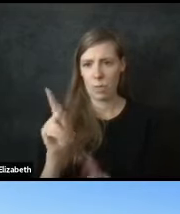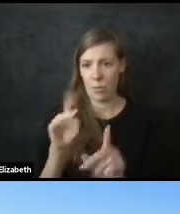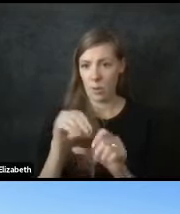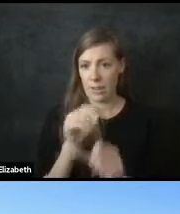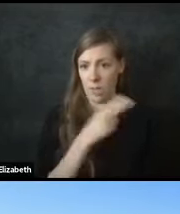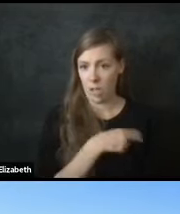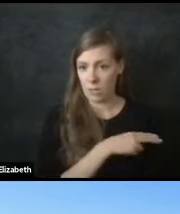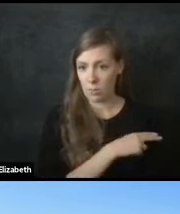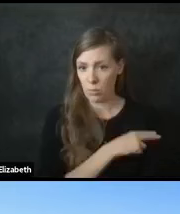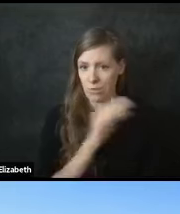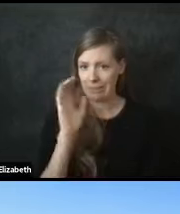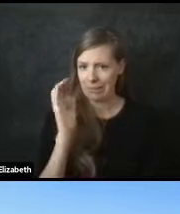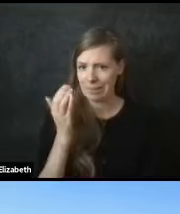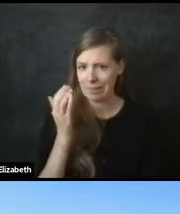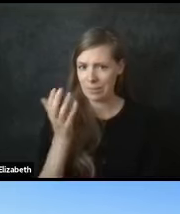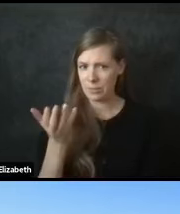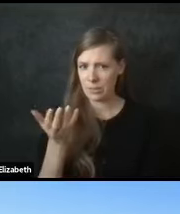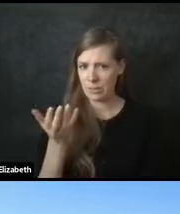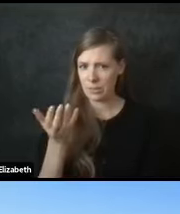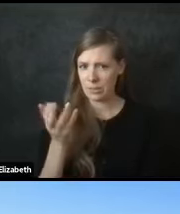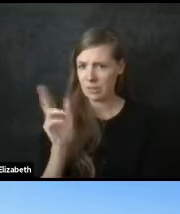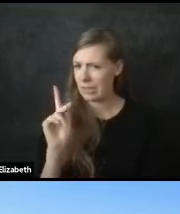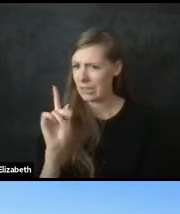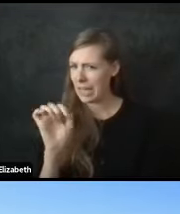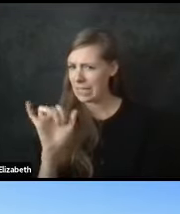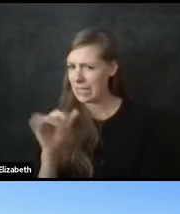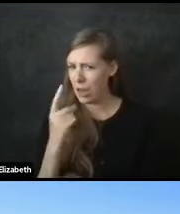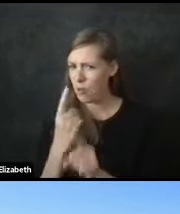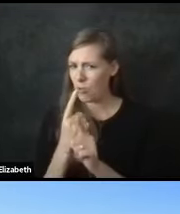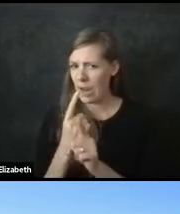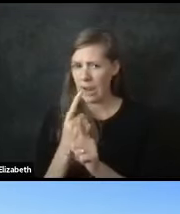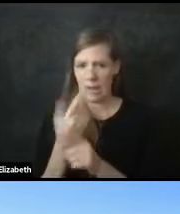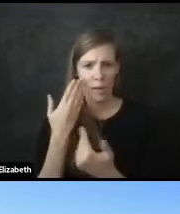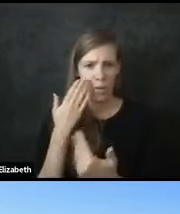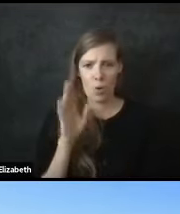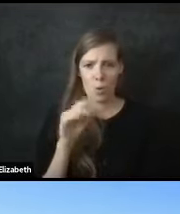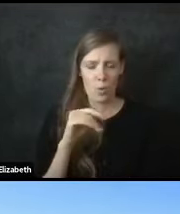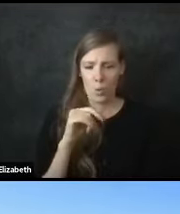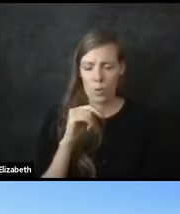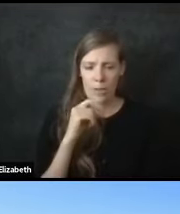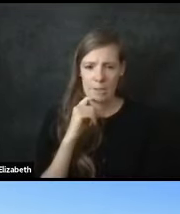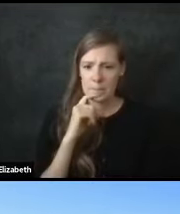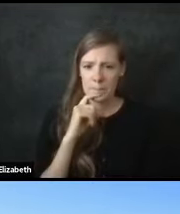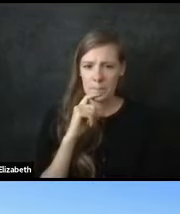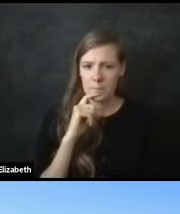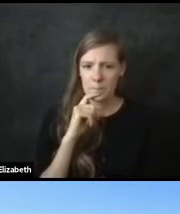That seems like Kate. Is that correct? Or I'm not sure. I haven't looked at that dashboard today.